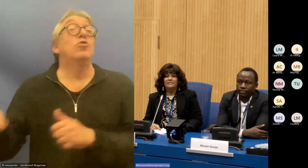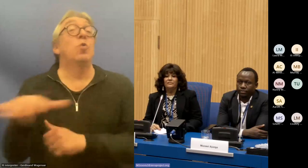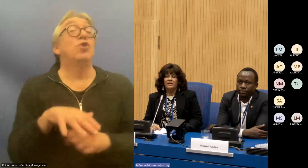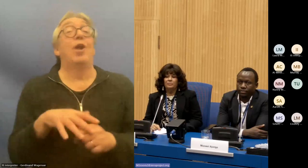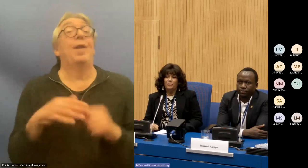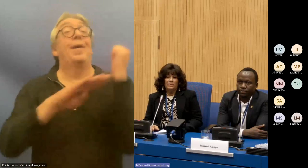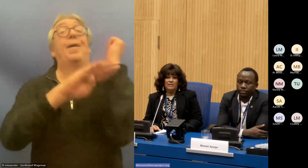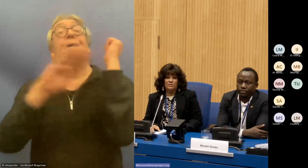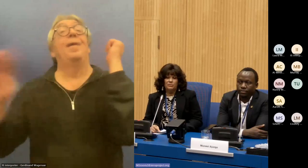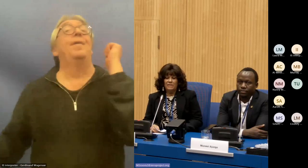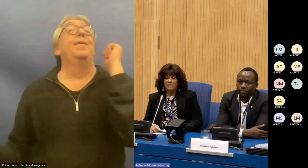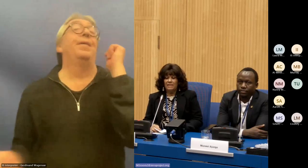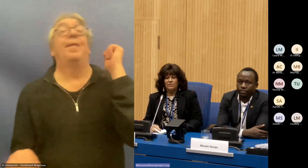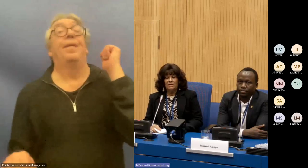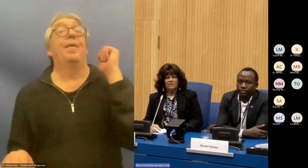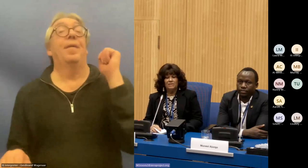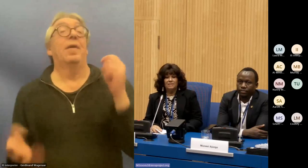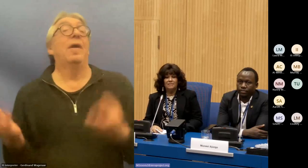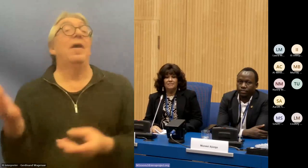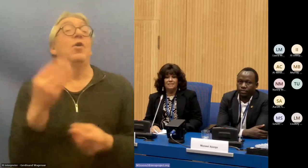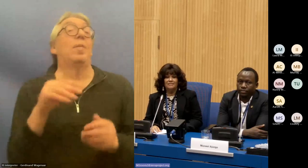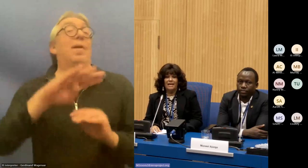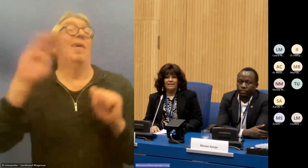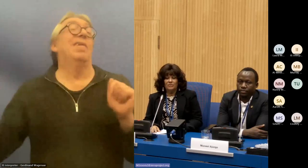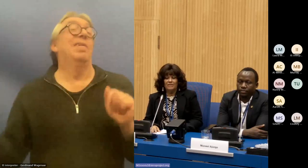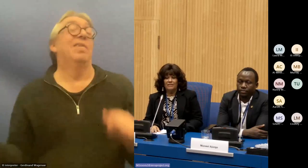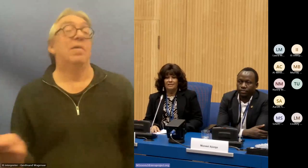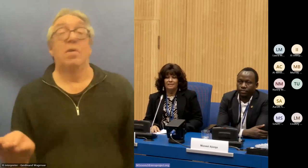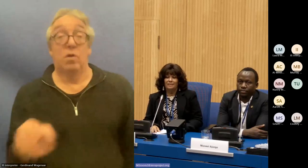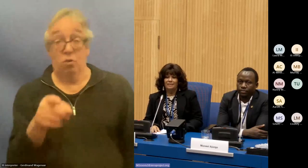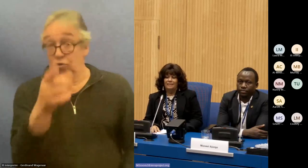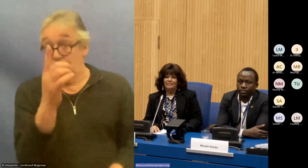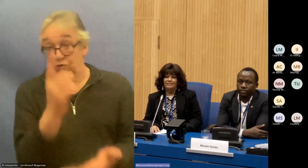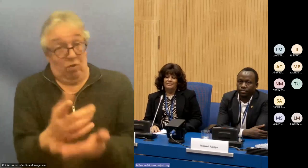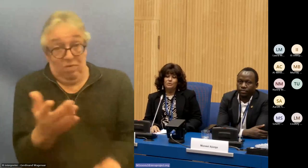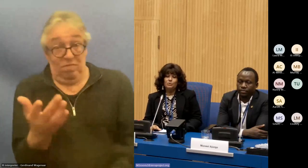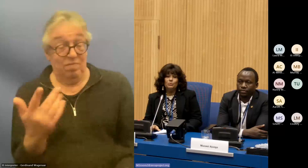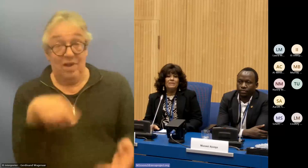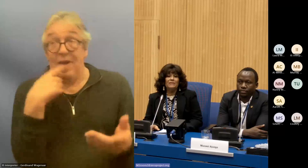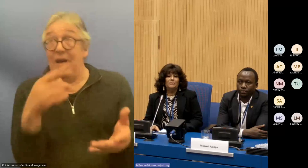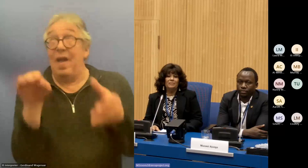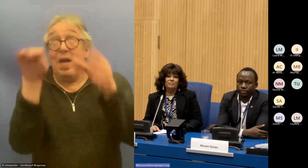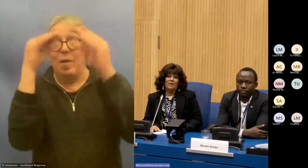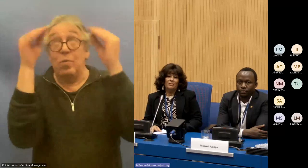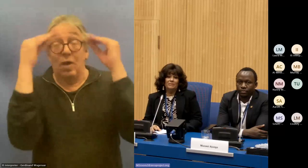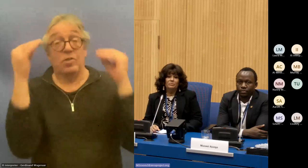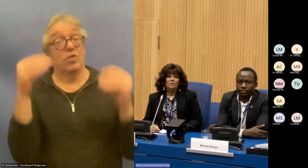it's very important, as you say, that education is actually the tool that will empower them to